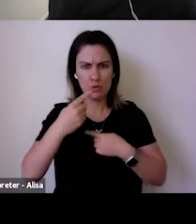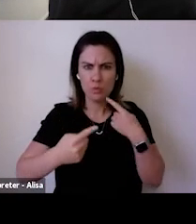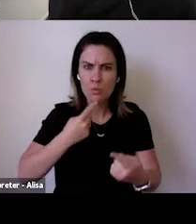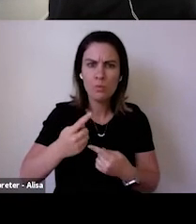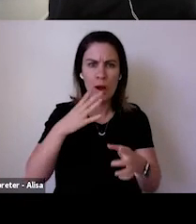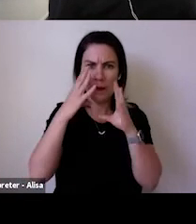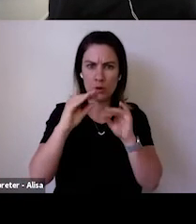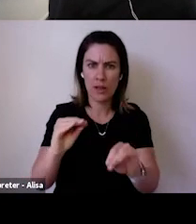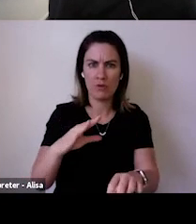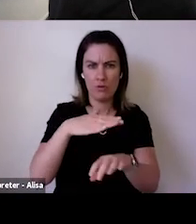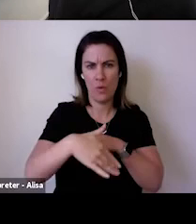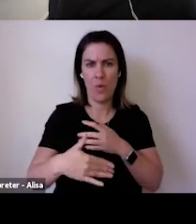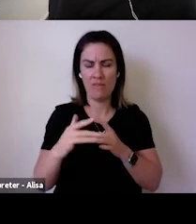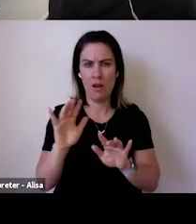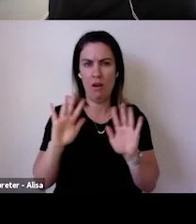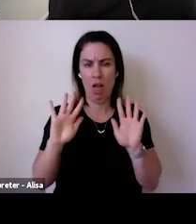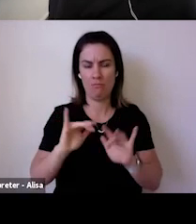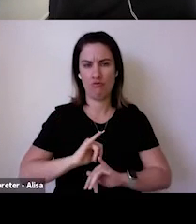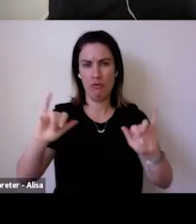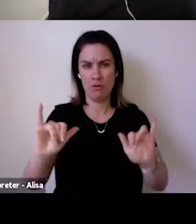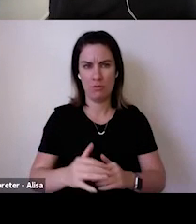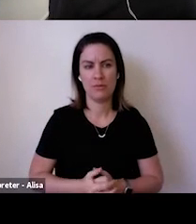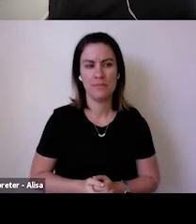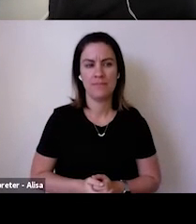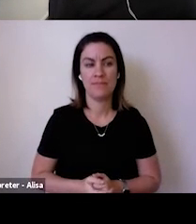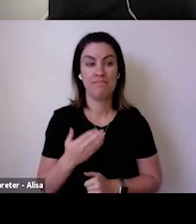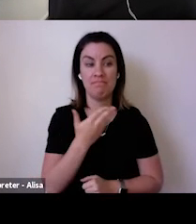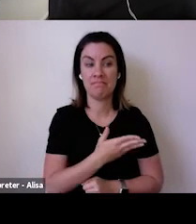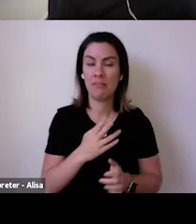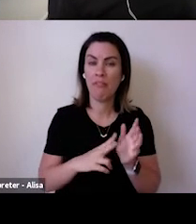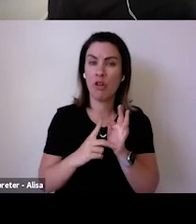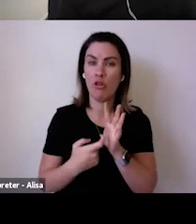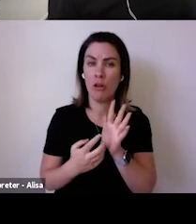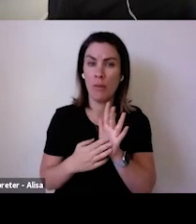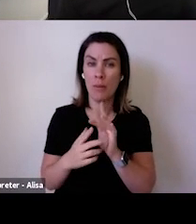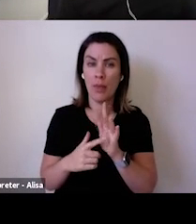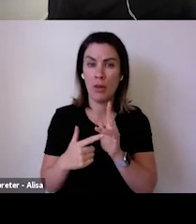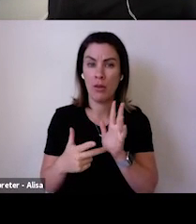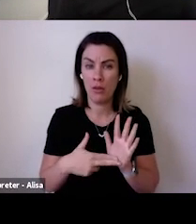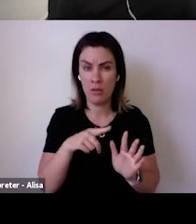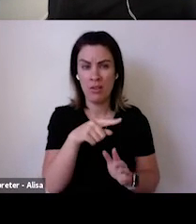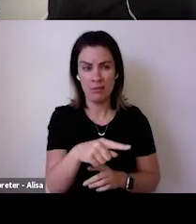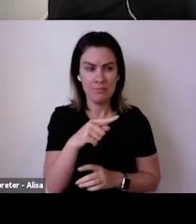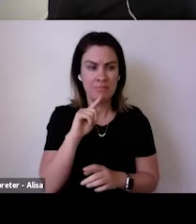Vermillion I mentioned before where the students would provide